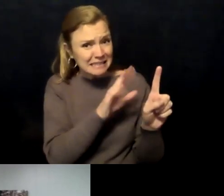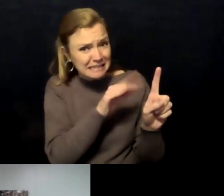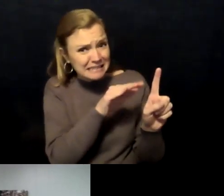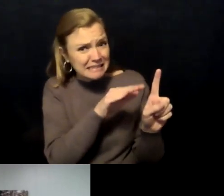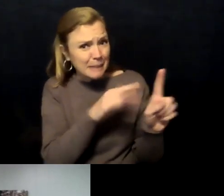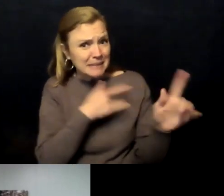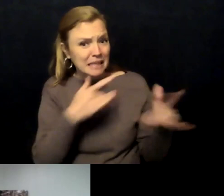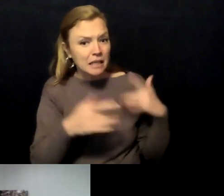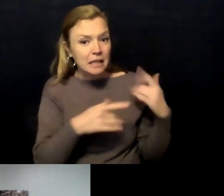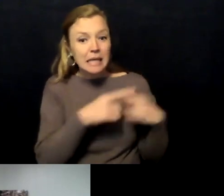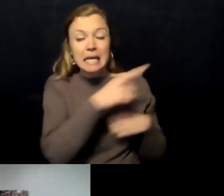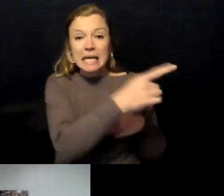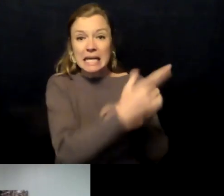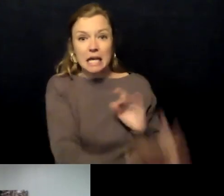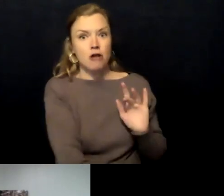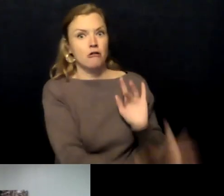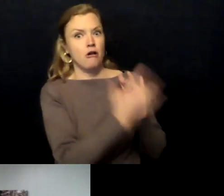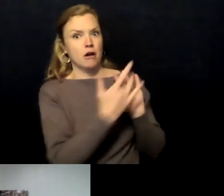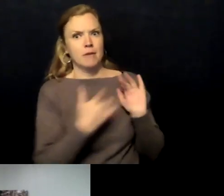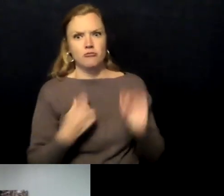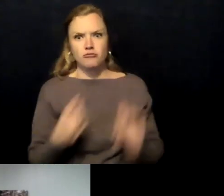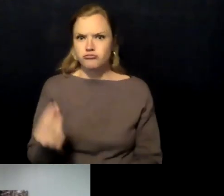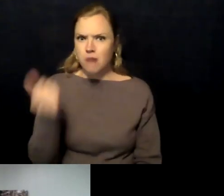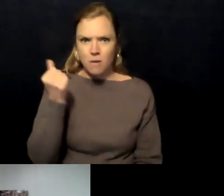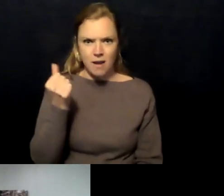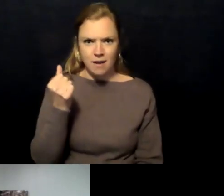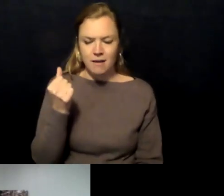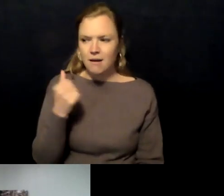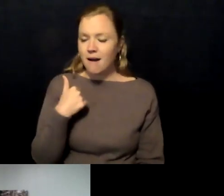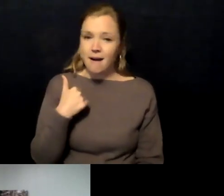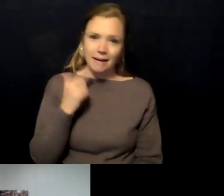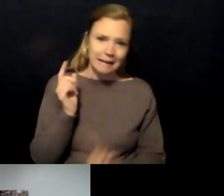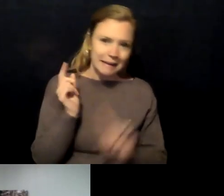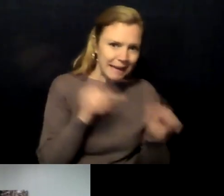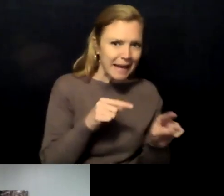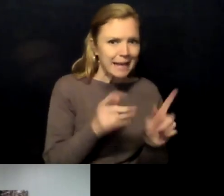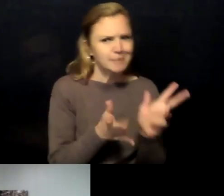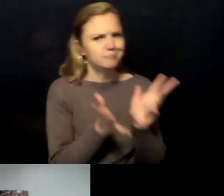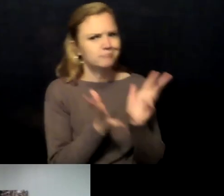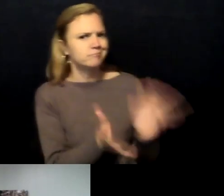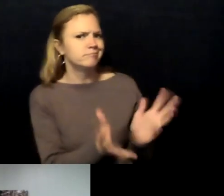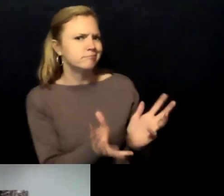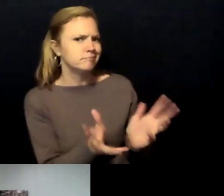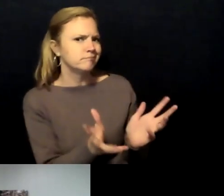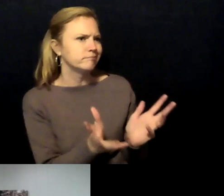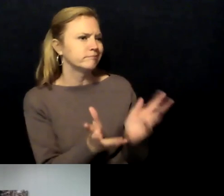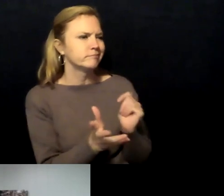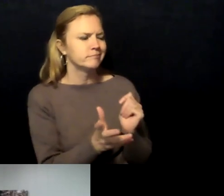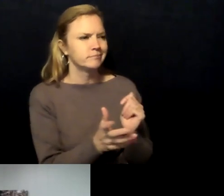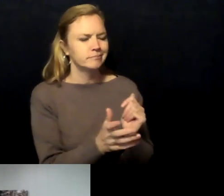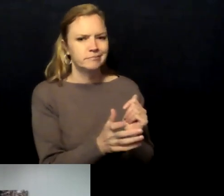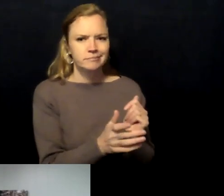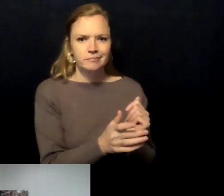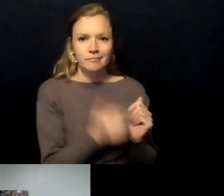called me right away. And I came in, we met, he told me about it,